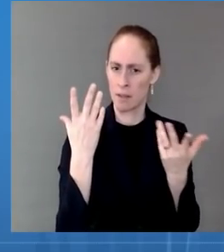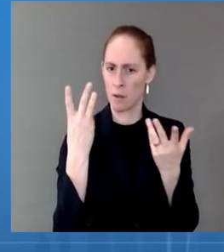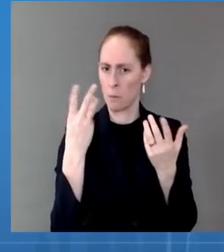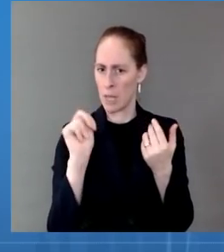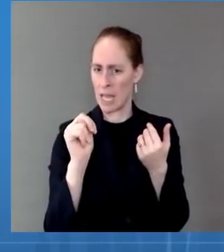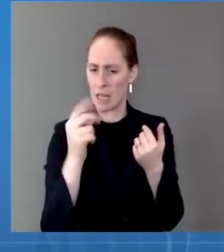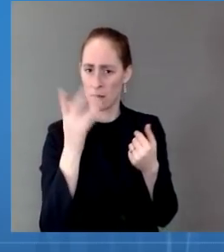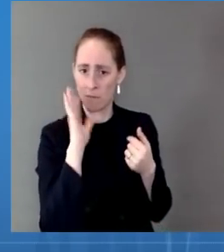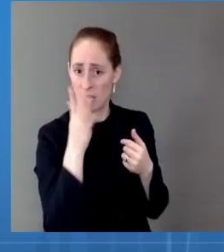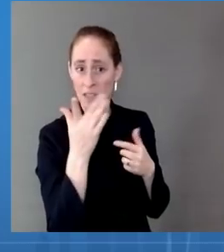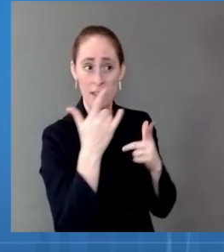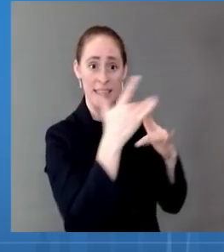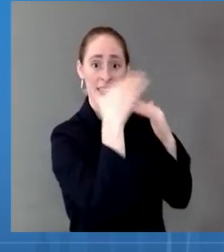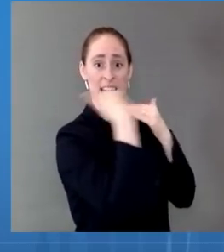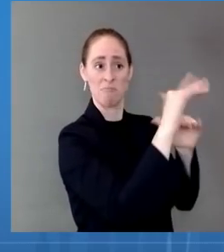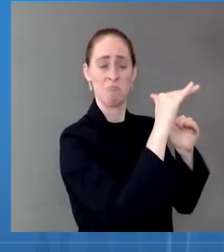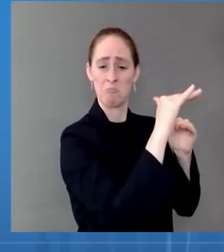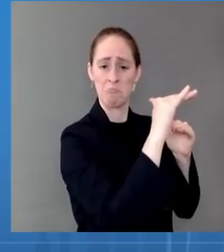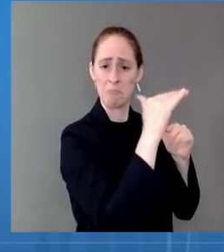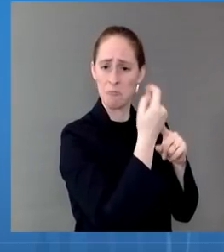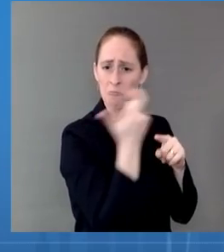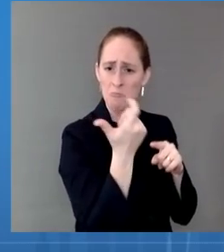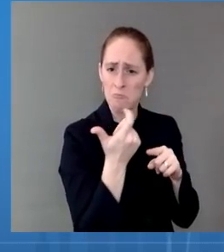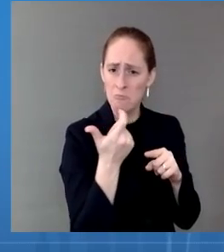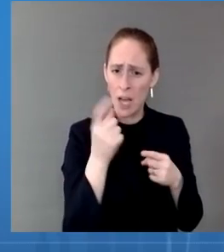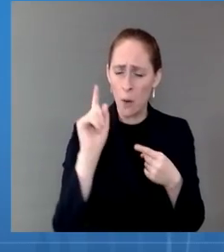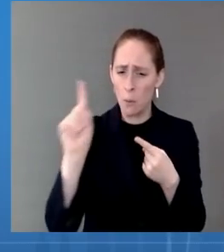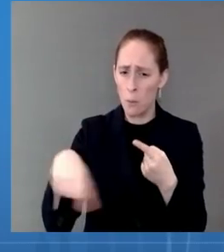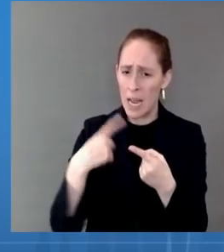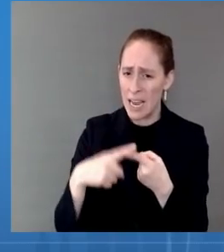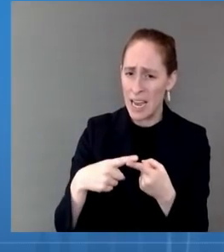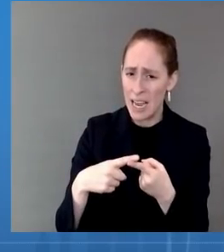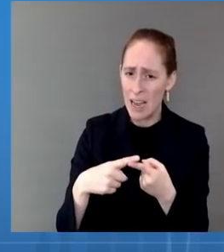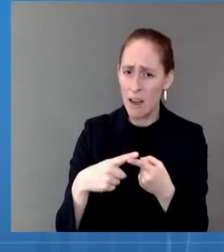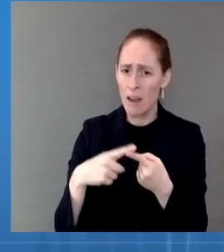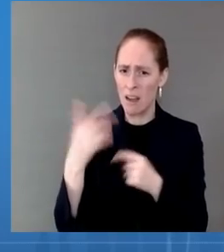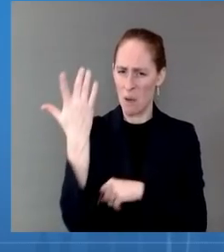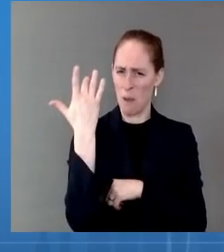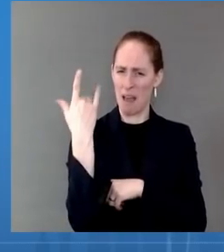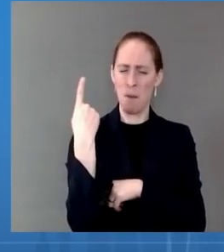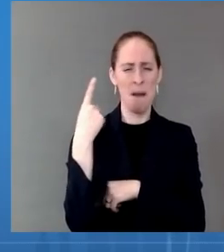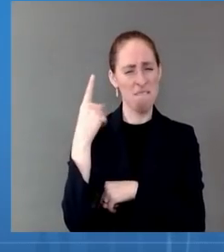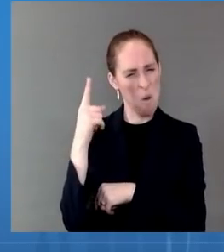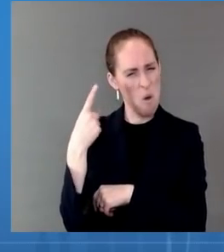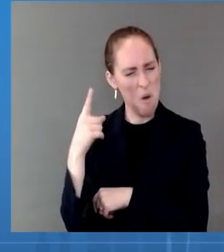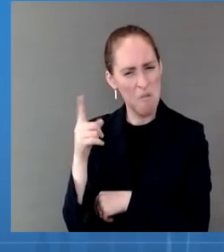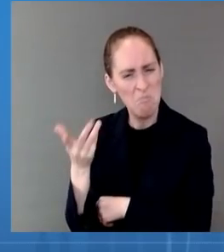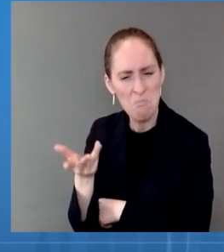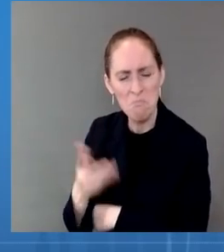Mr. Zients: I'll take that. You know, we continue to see a steep rise in cases out of southern Africa